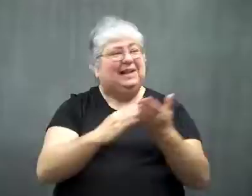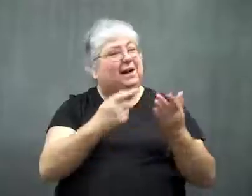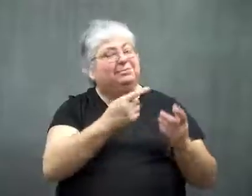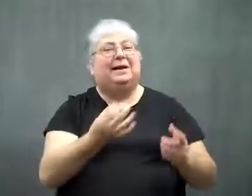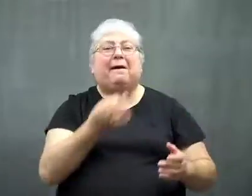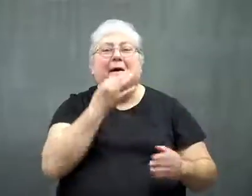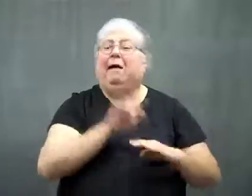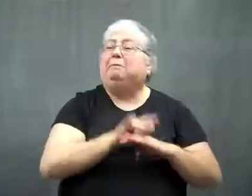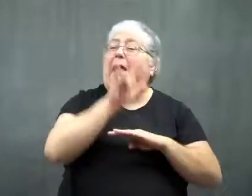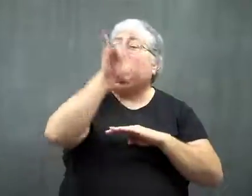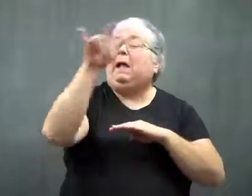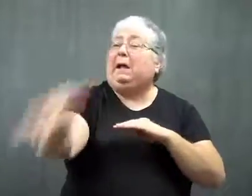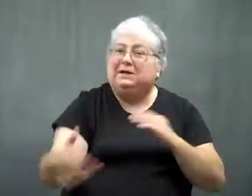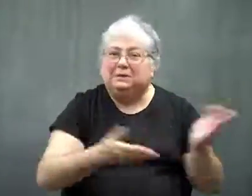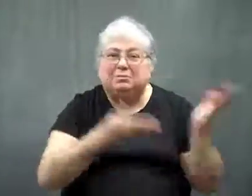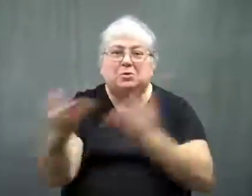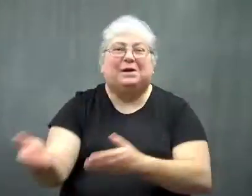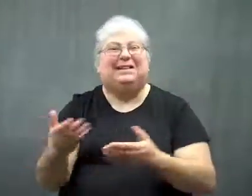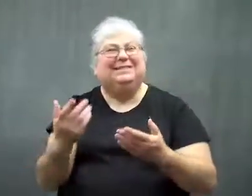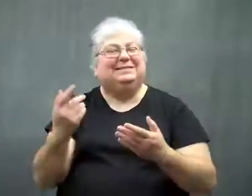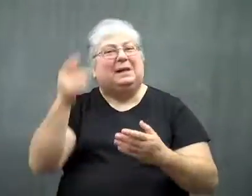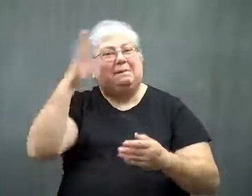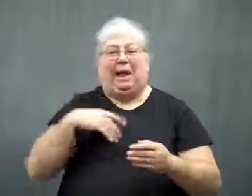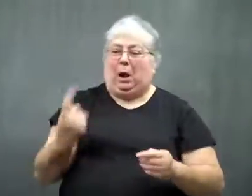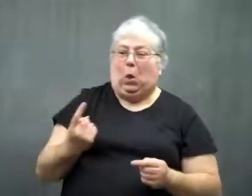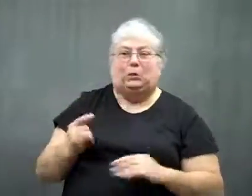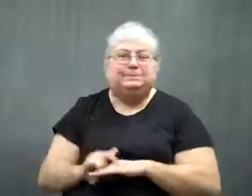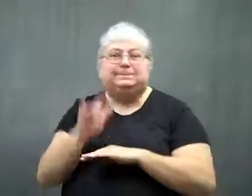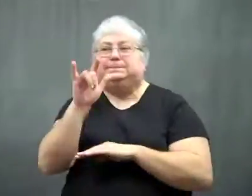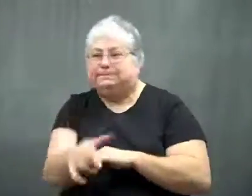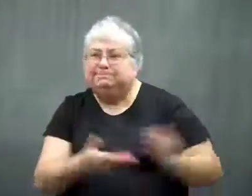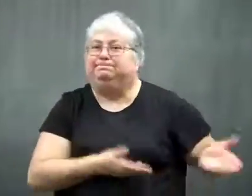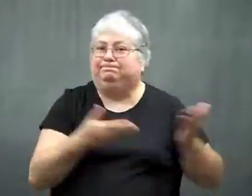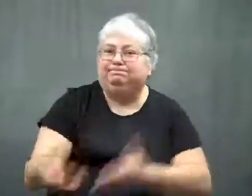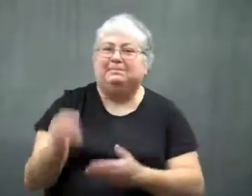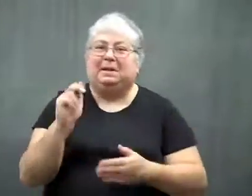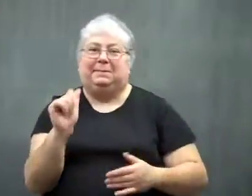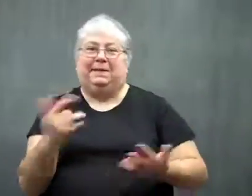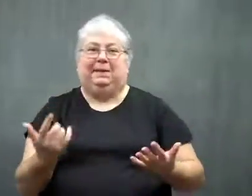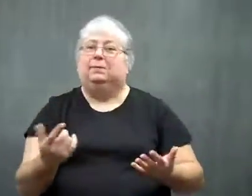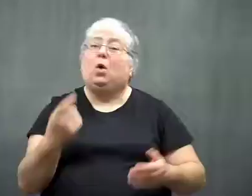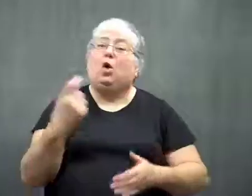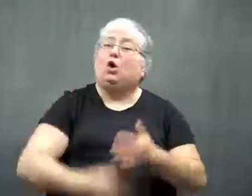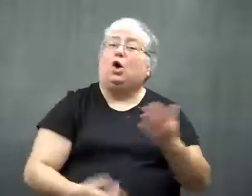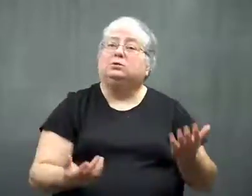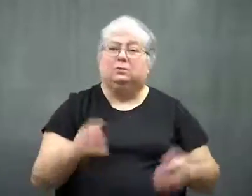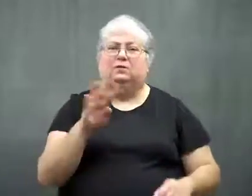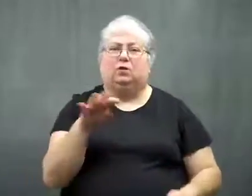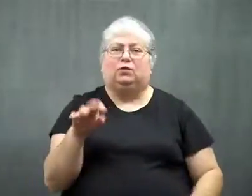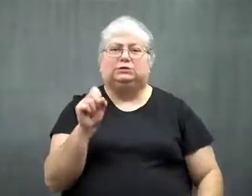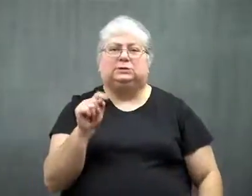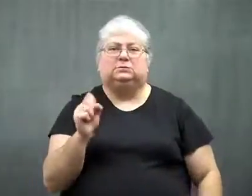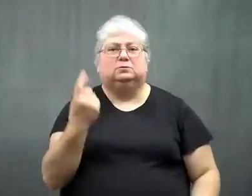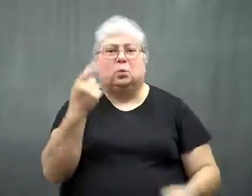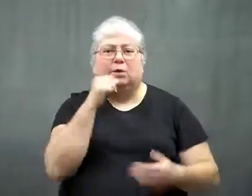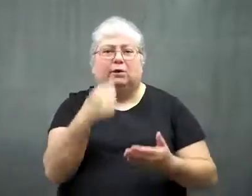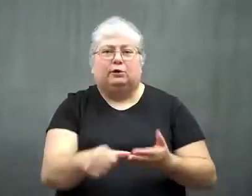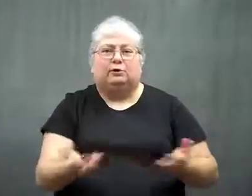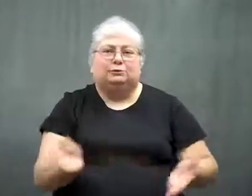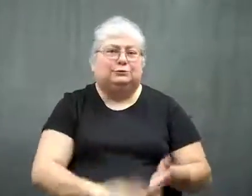Even bush pilots are utilized to bring the mail to them.